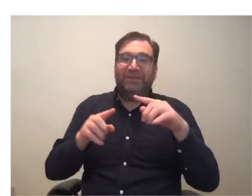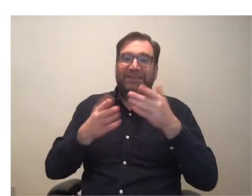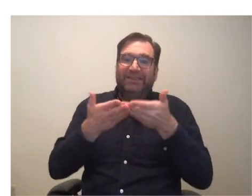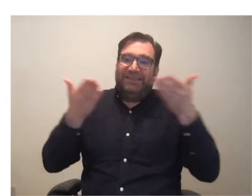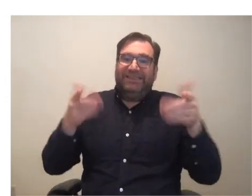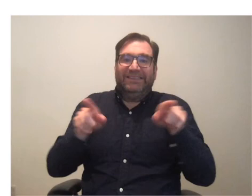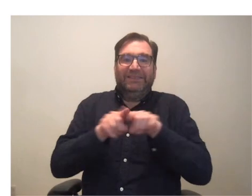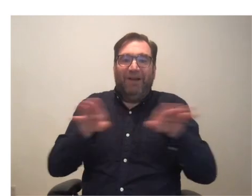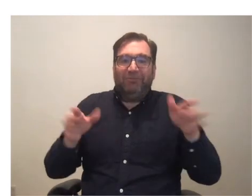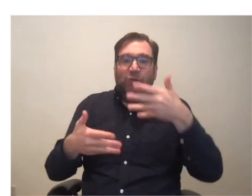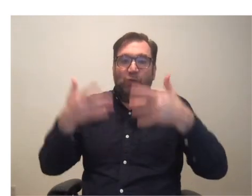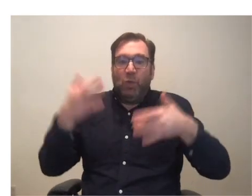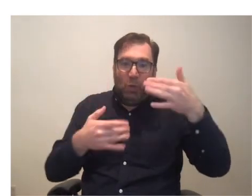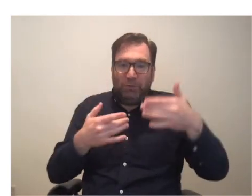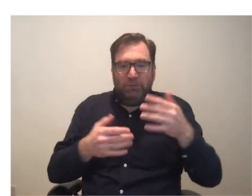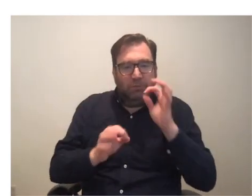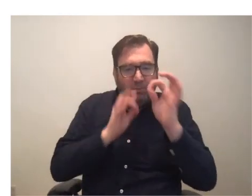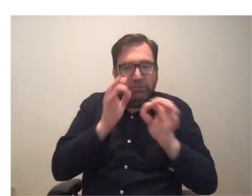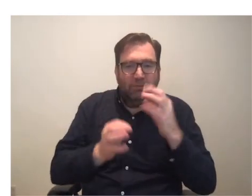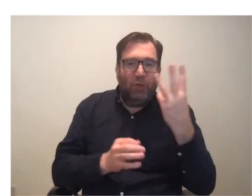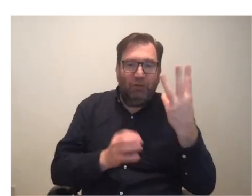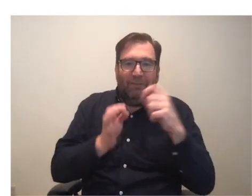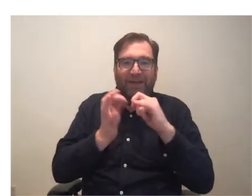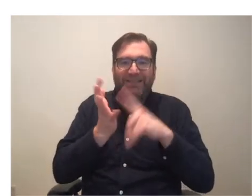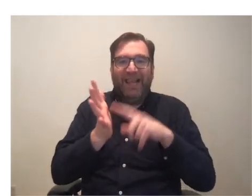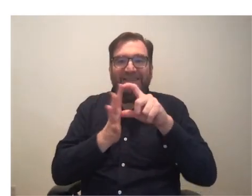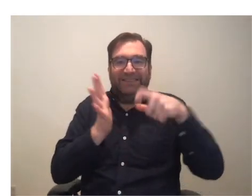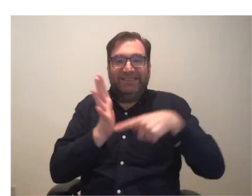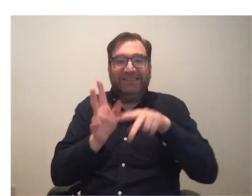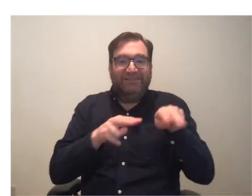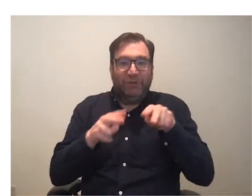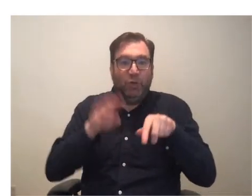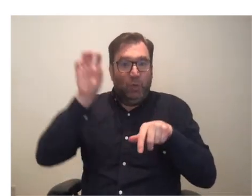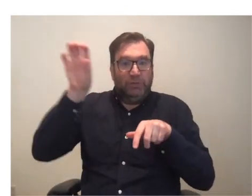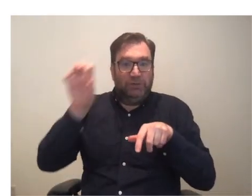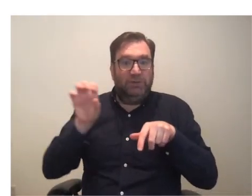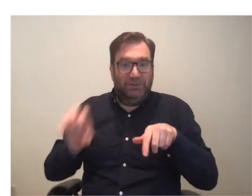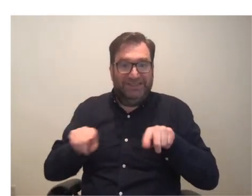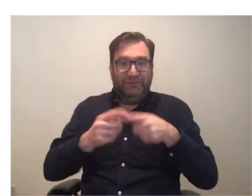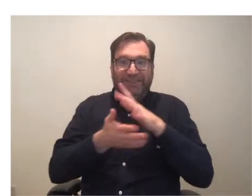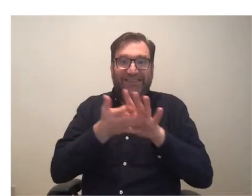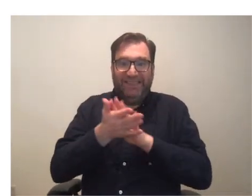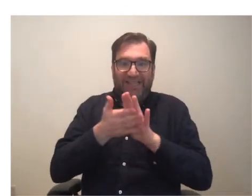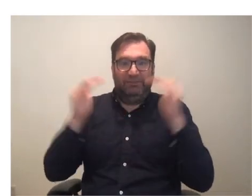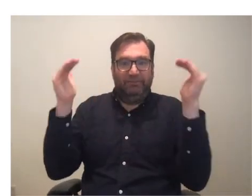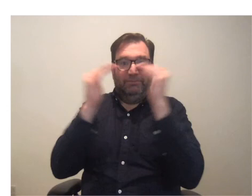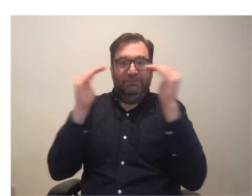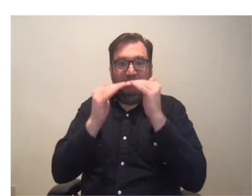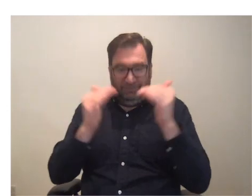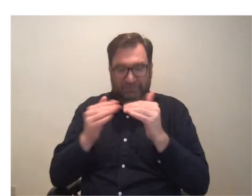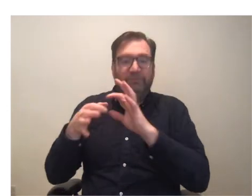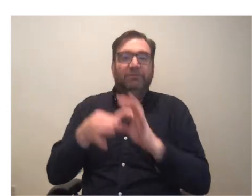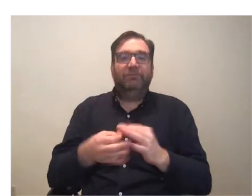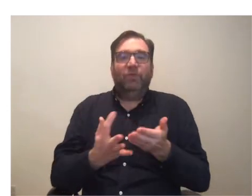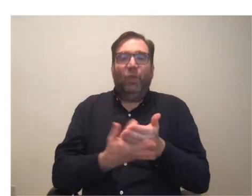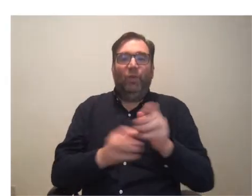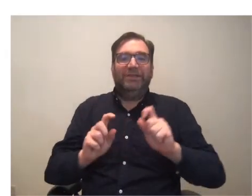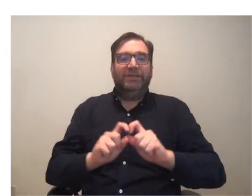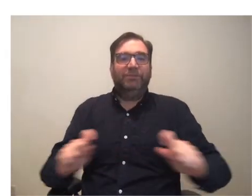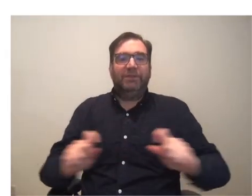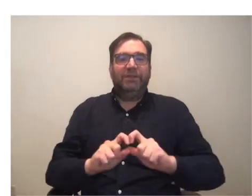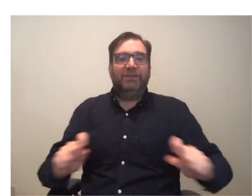we show the similarity scores for querying 3 BSLDict videos of different signs corresponding to words in the subtitle.